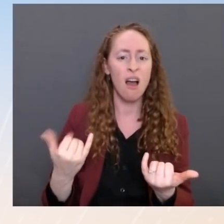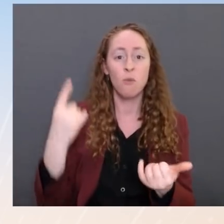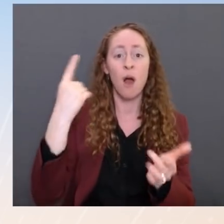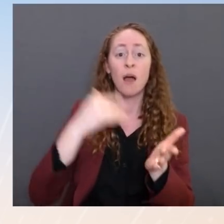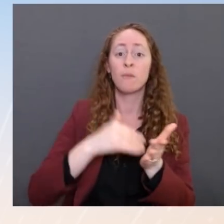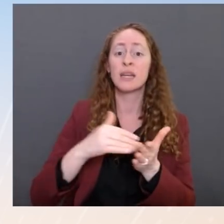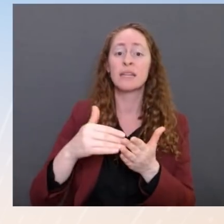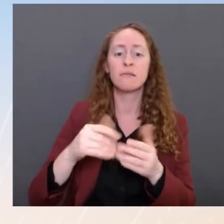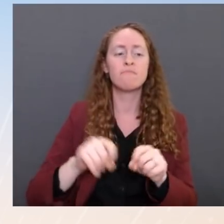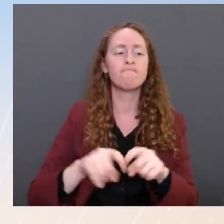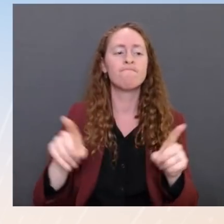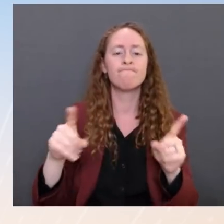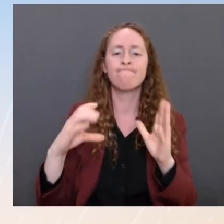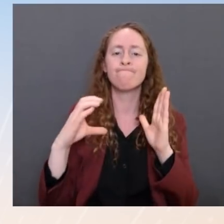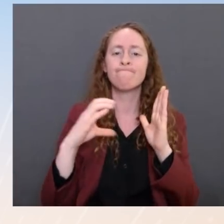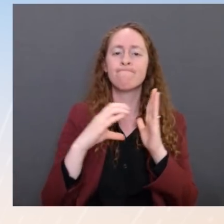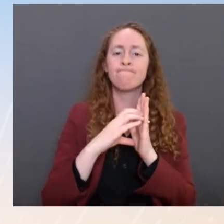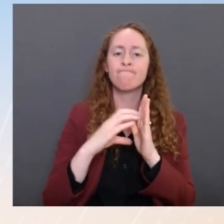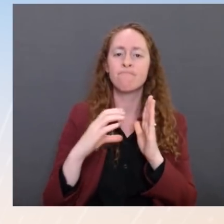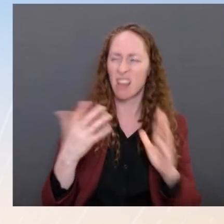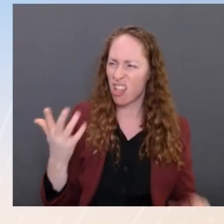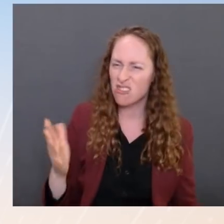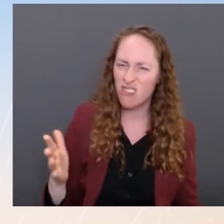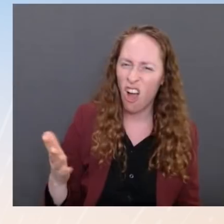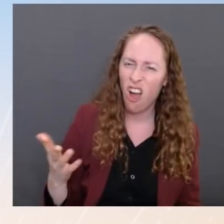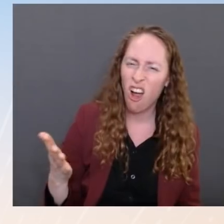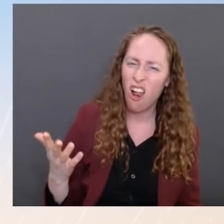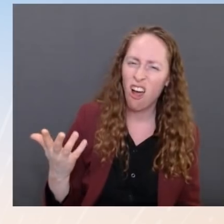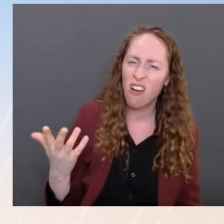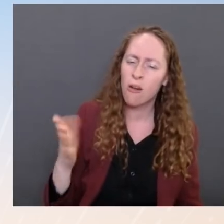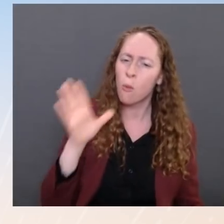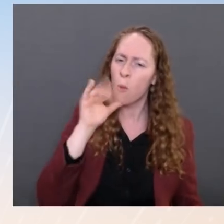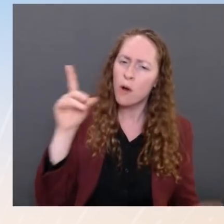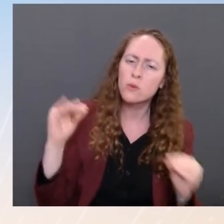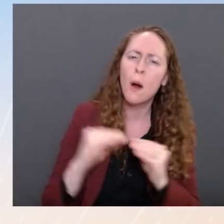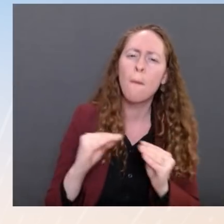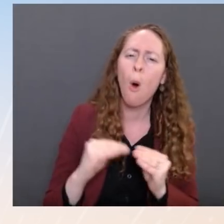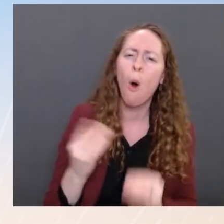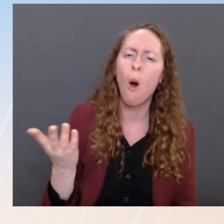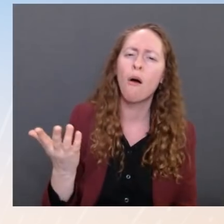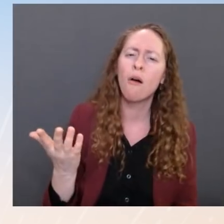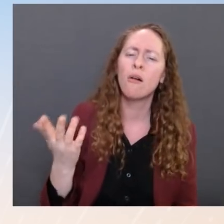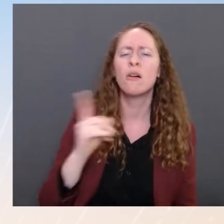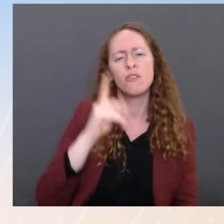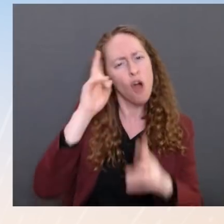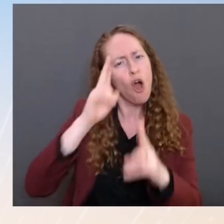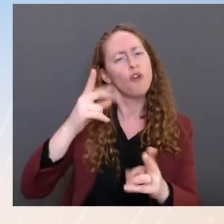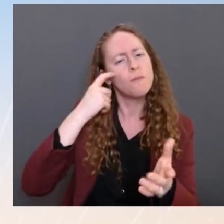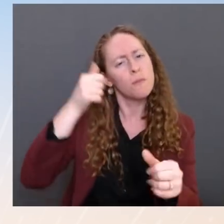for today's anniversary -- for today's marking? Ms. Psaki: Well, I would say first, the President publicly addressed this day and marked it.